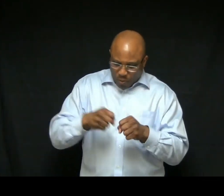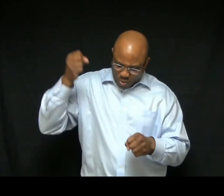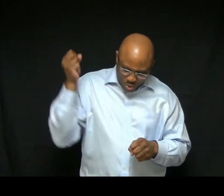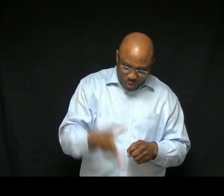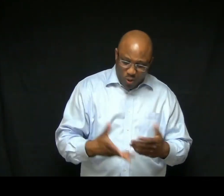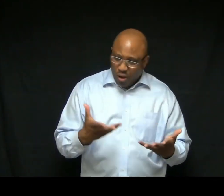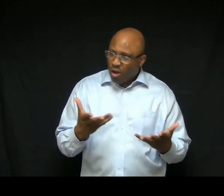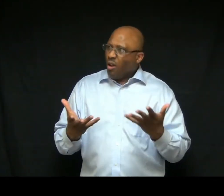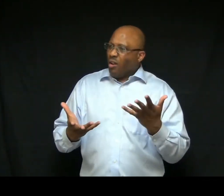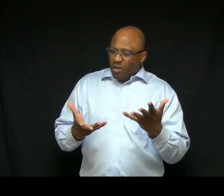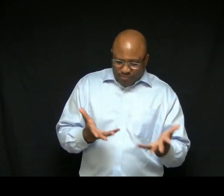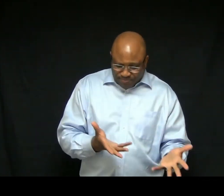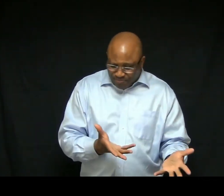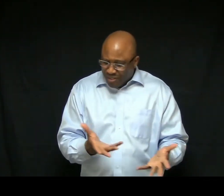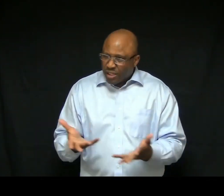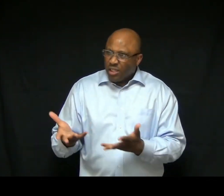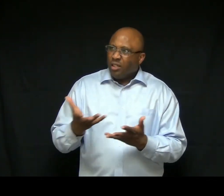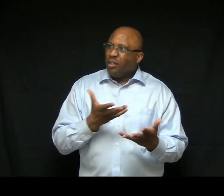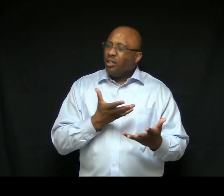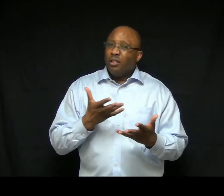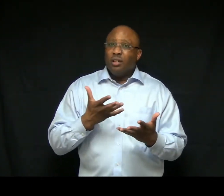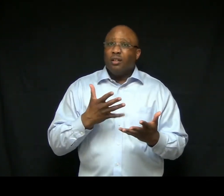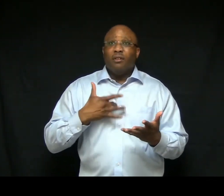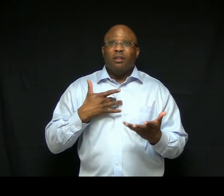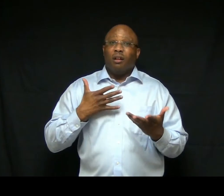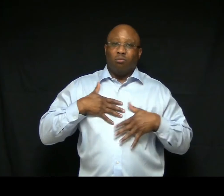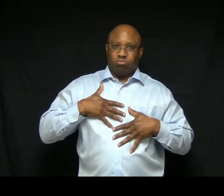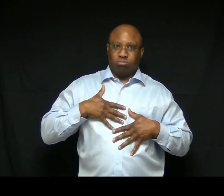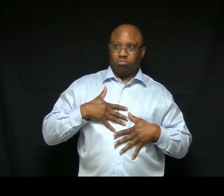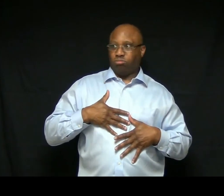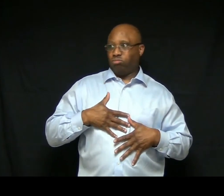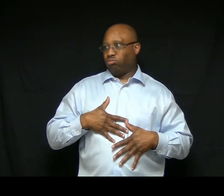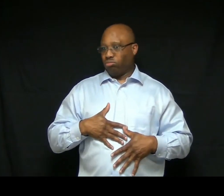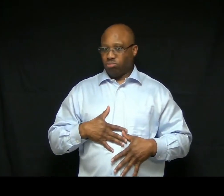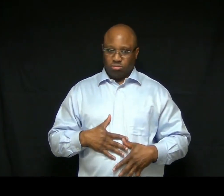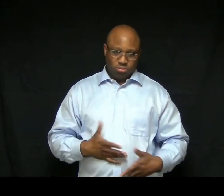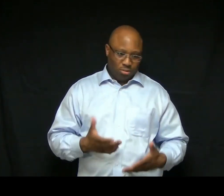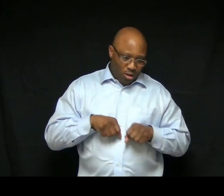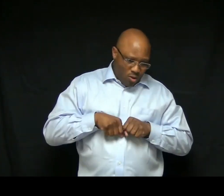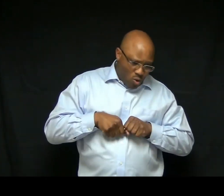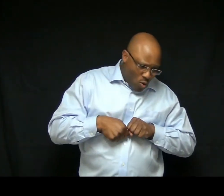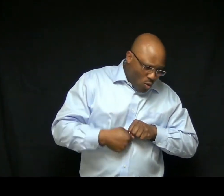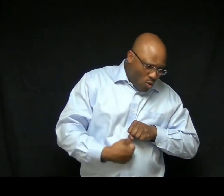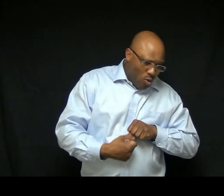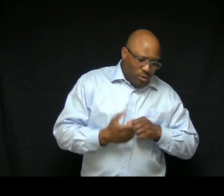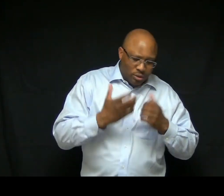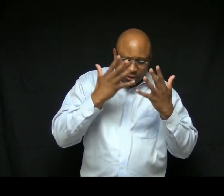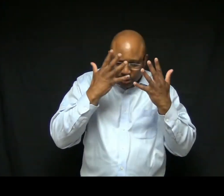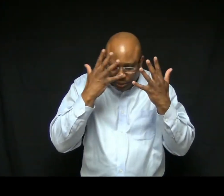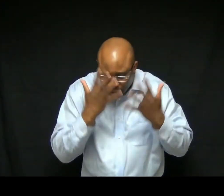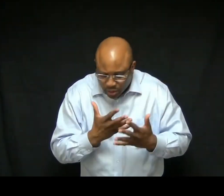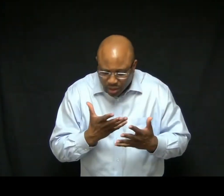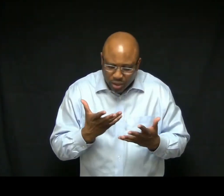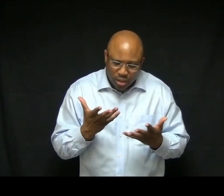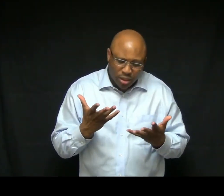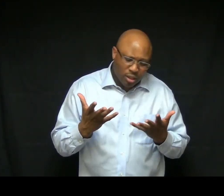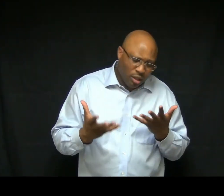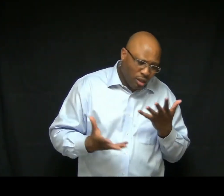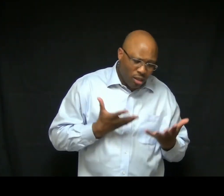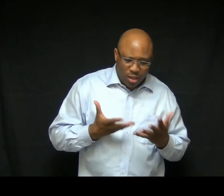or emotional harm.